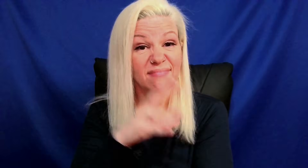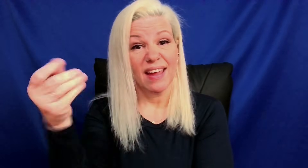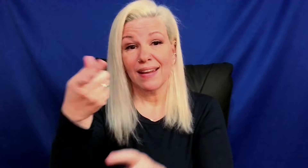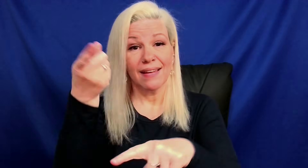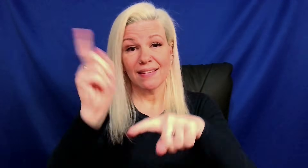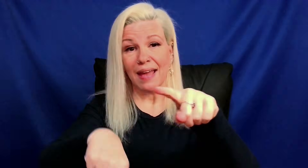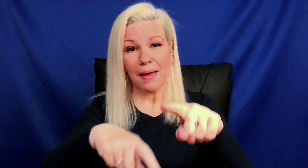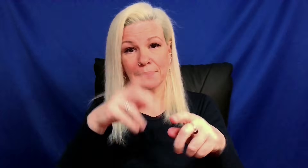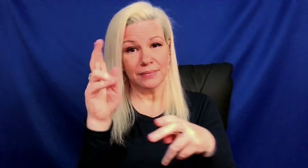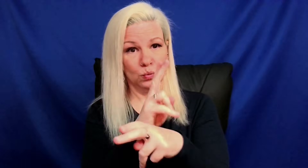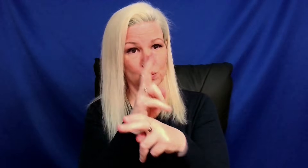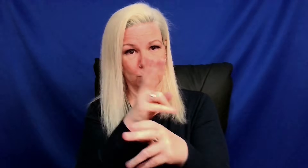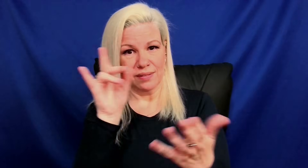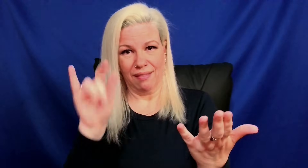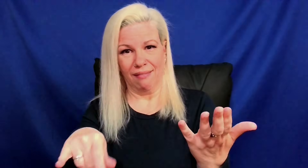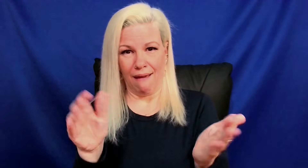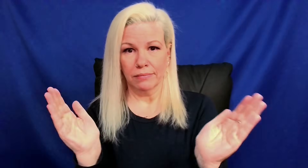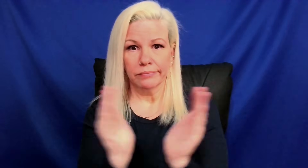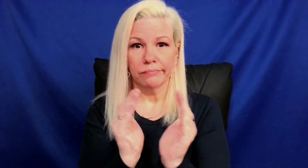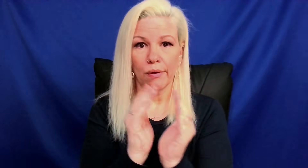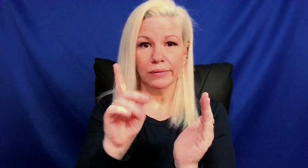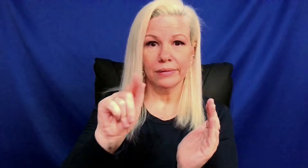for the profession.